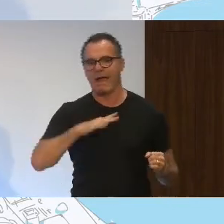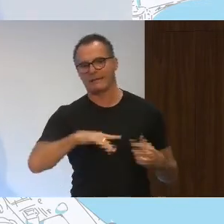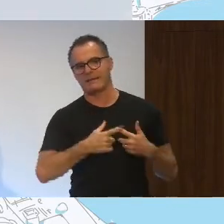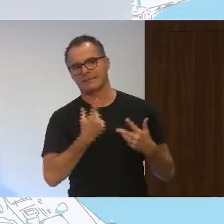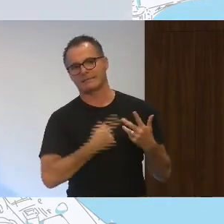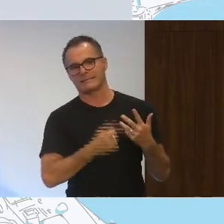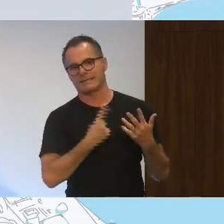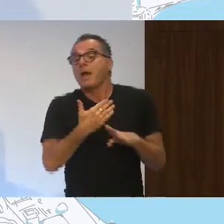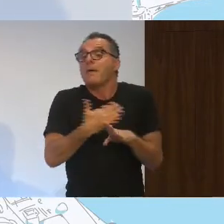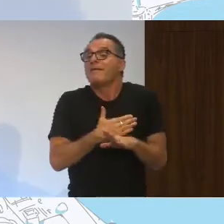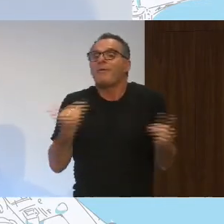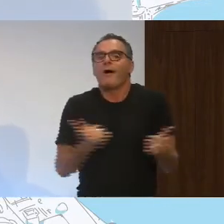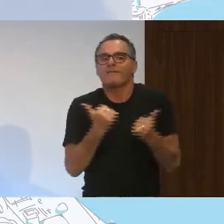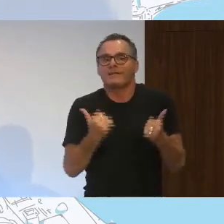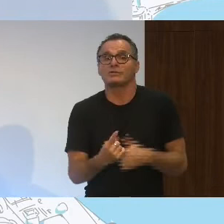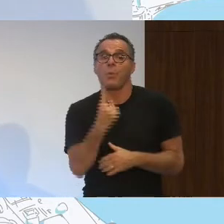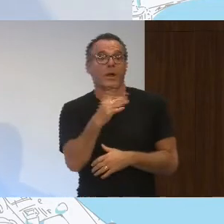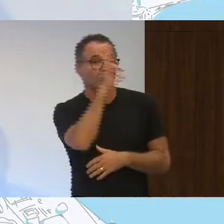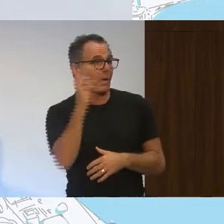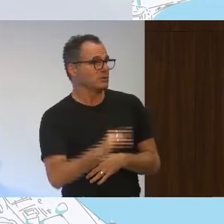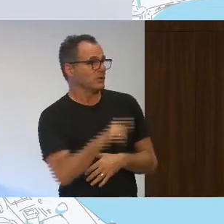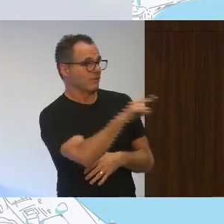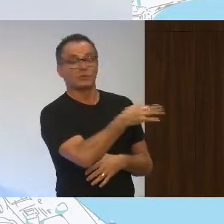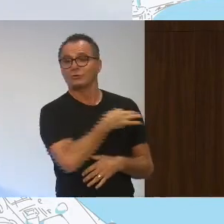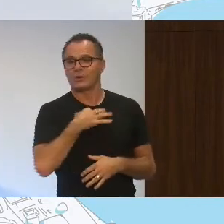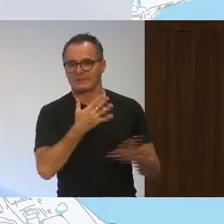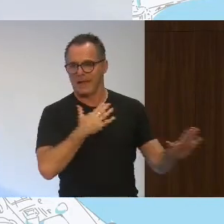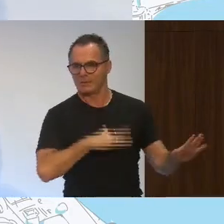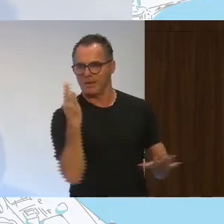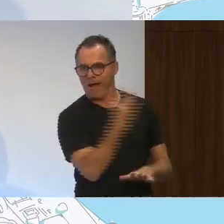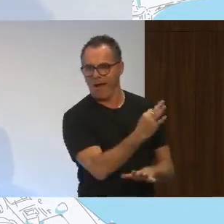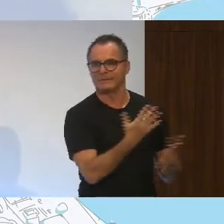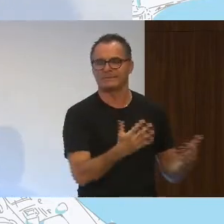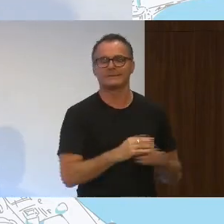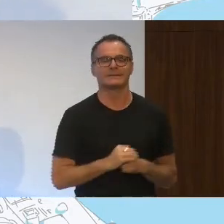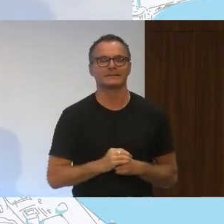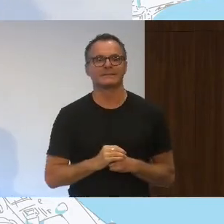And before I finish, just one question for the clinicians. I've got a quick one for you. Just see if you can help me with this.